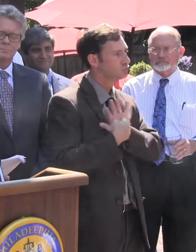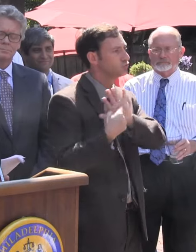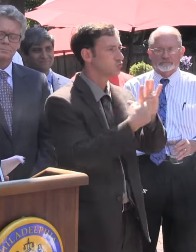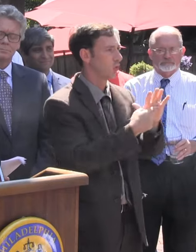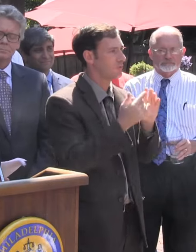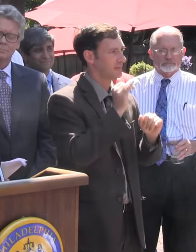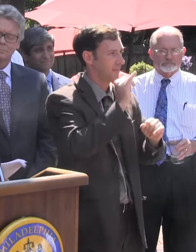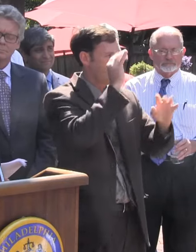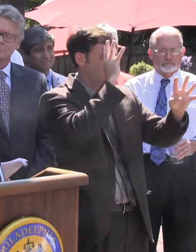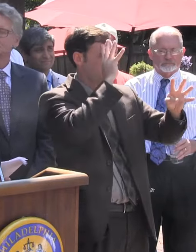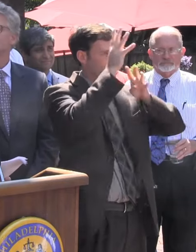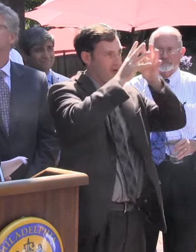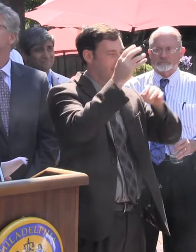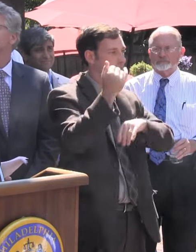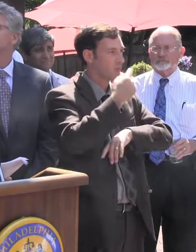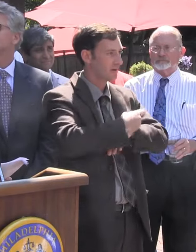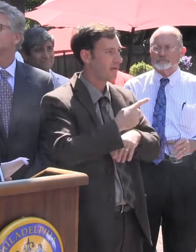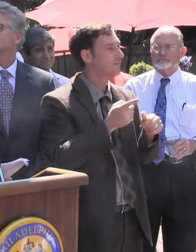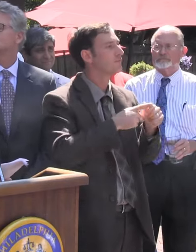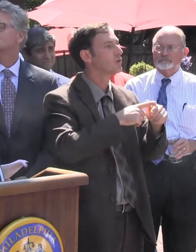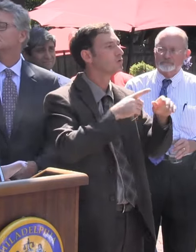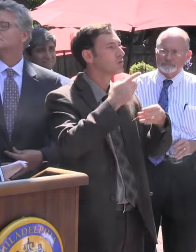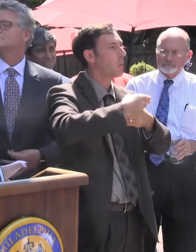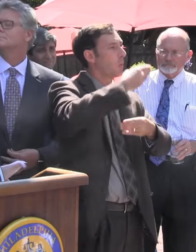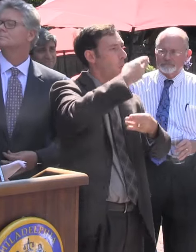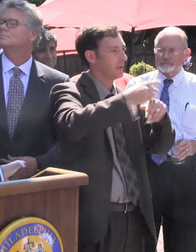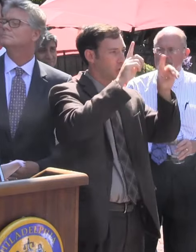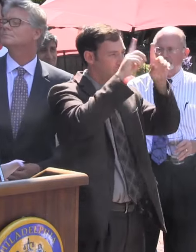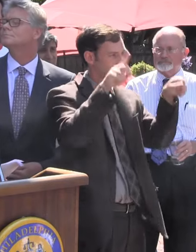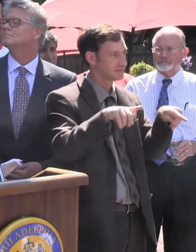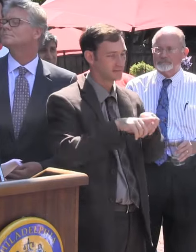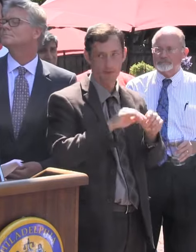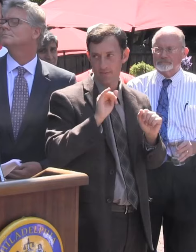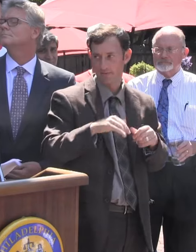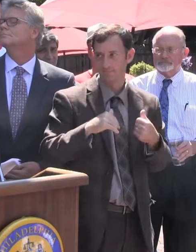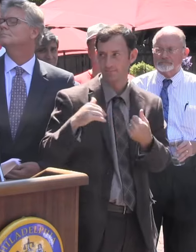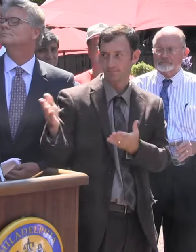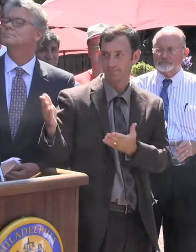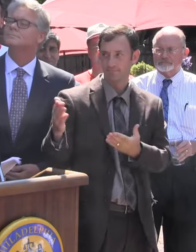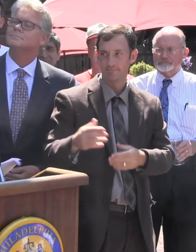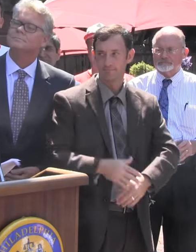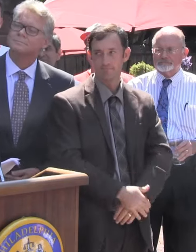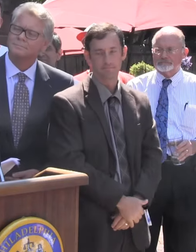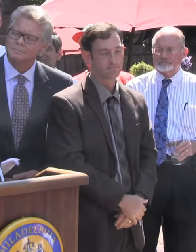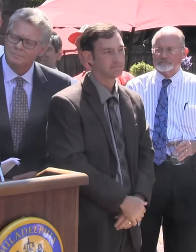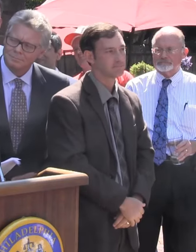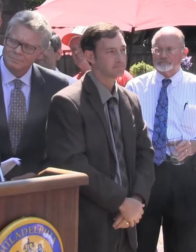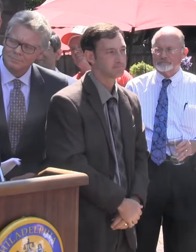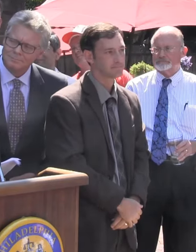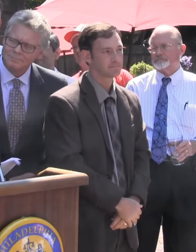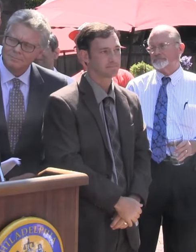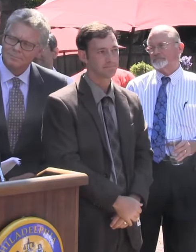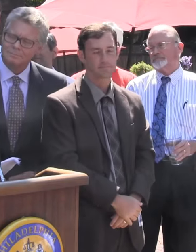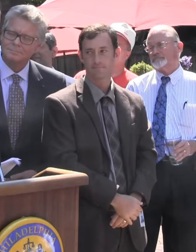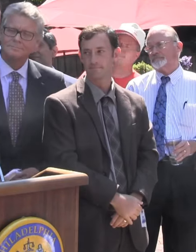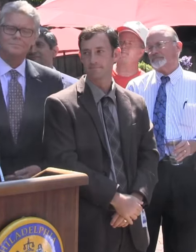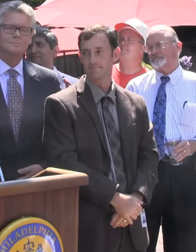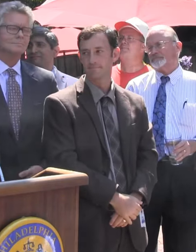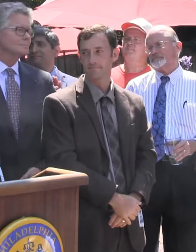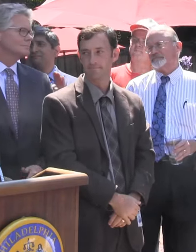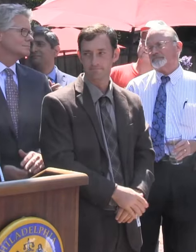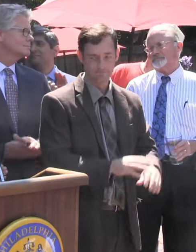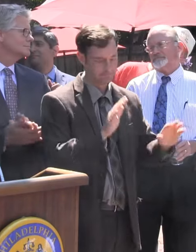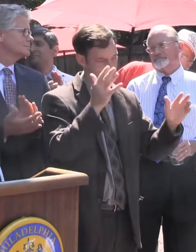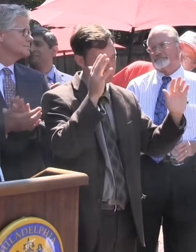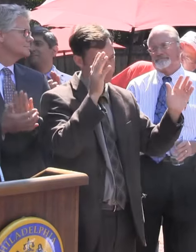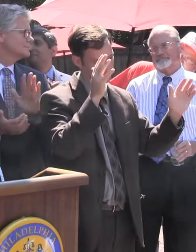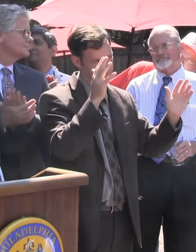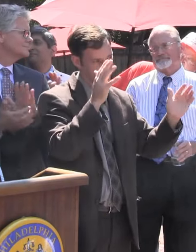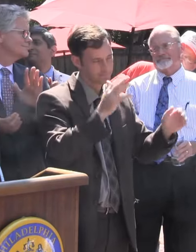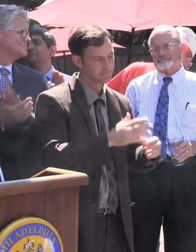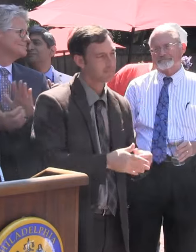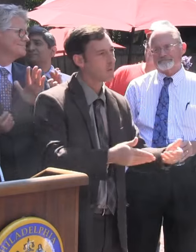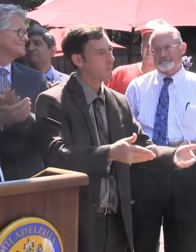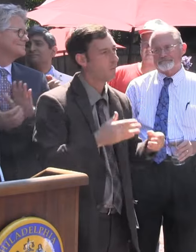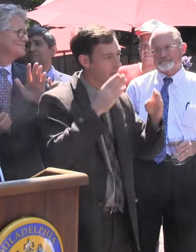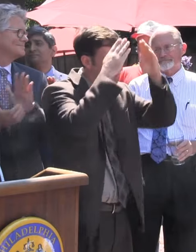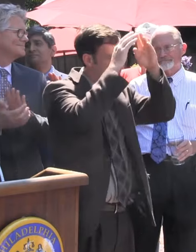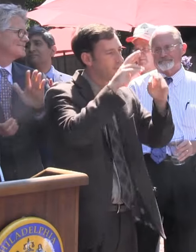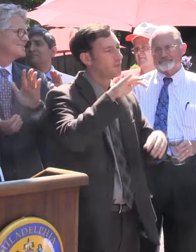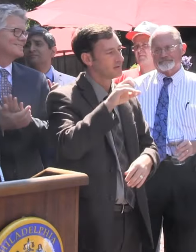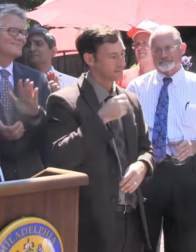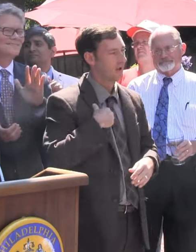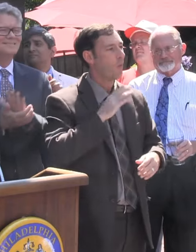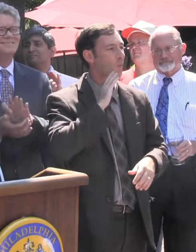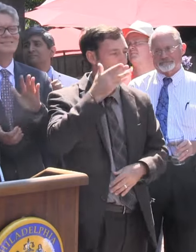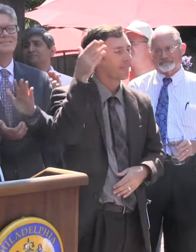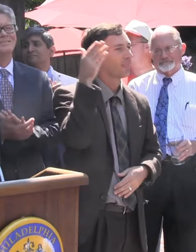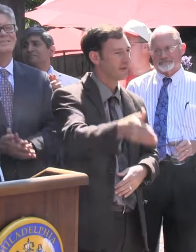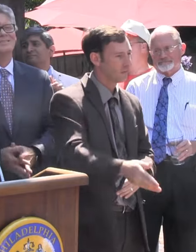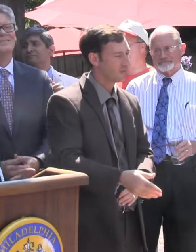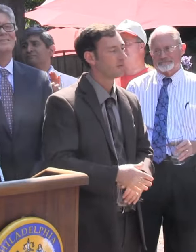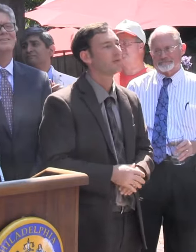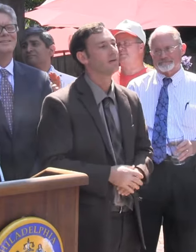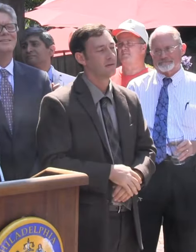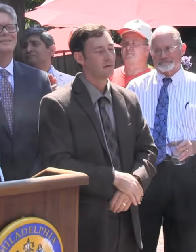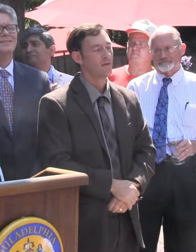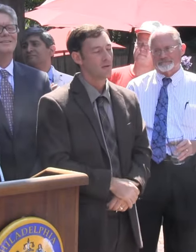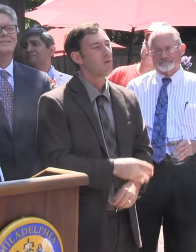today. First the window signs. Welcome Pope Francis, I'll Be There. We know the Pope will